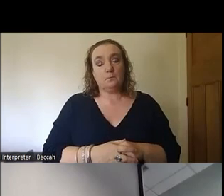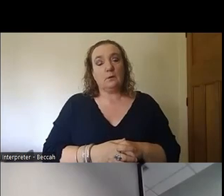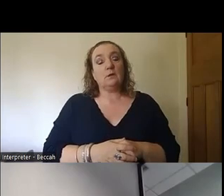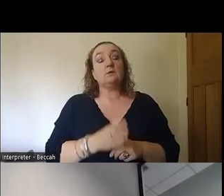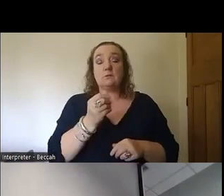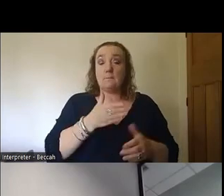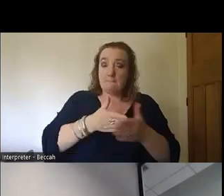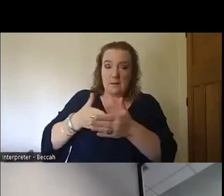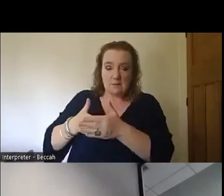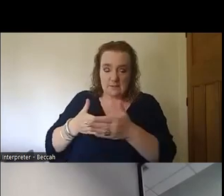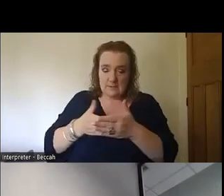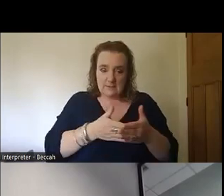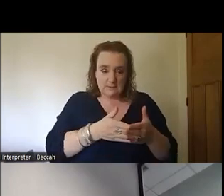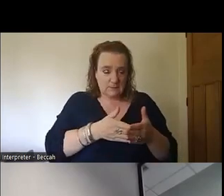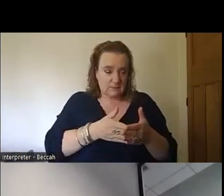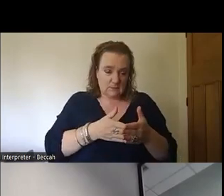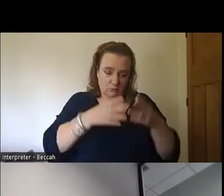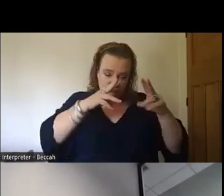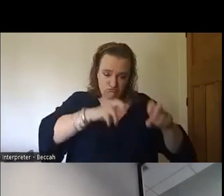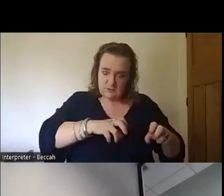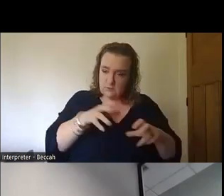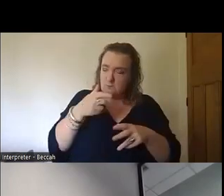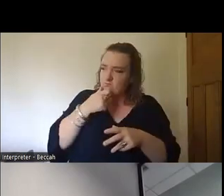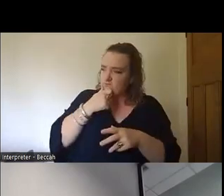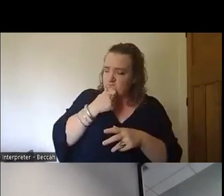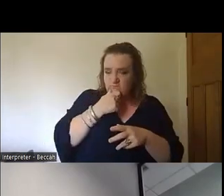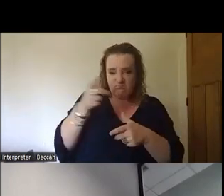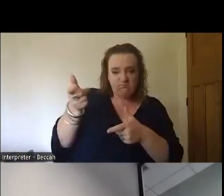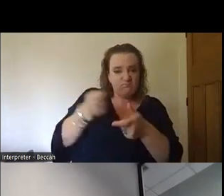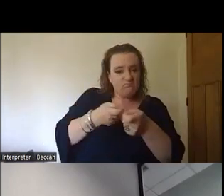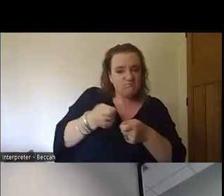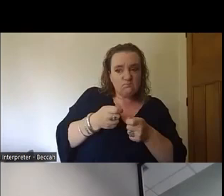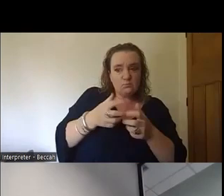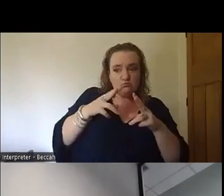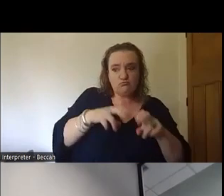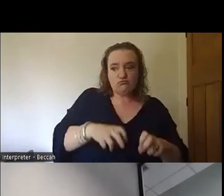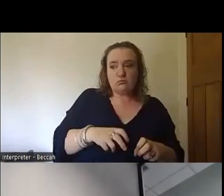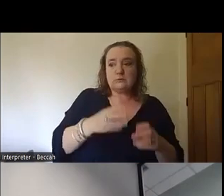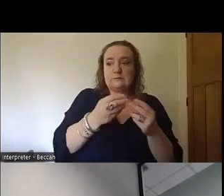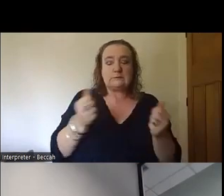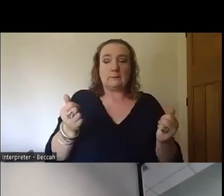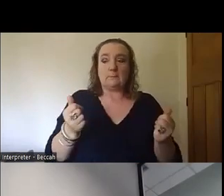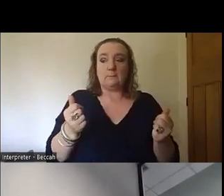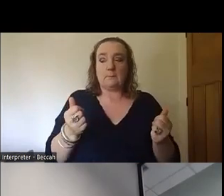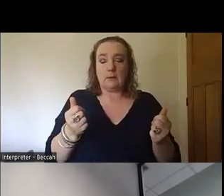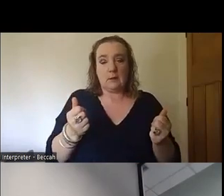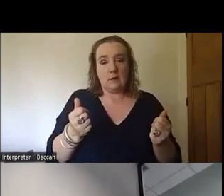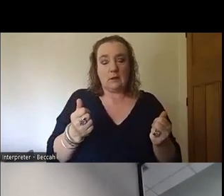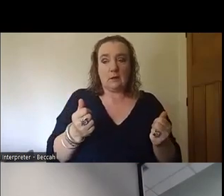and drew those from the research, it really helped shape well, what are some of the, what's some of the messaging and the language,